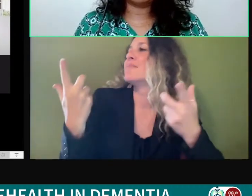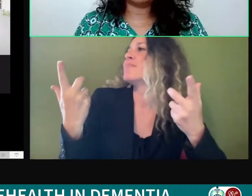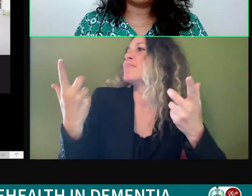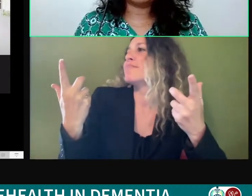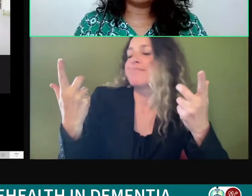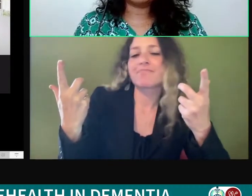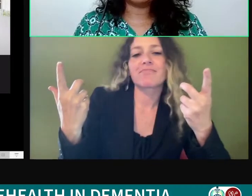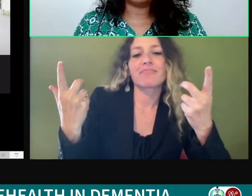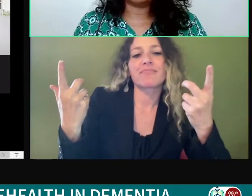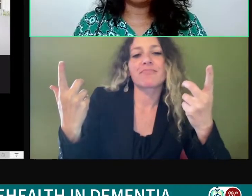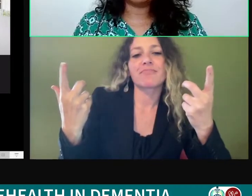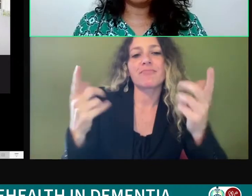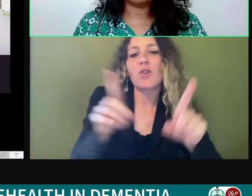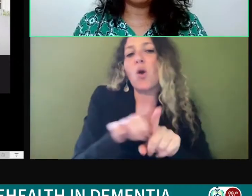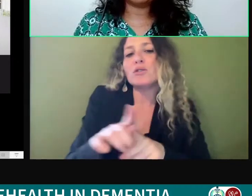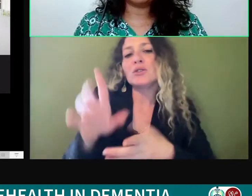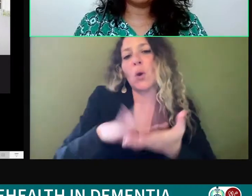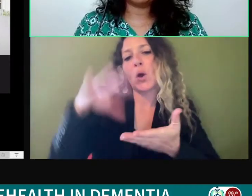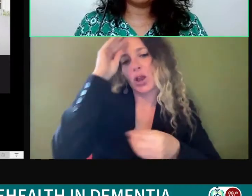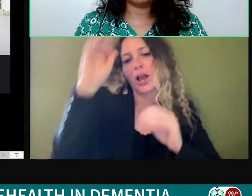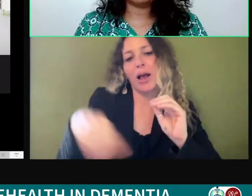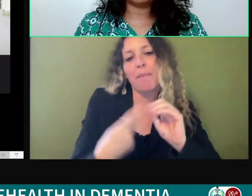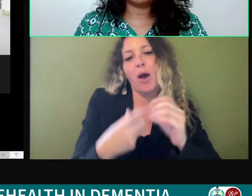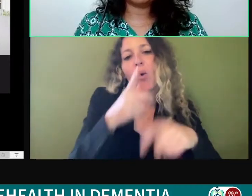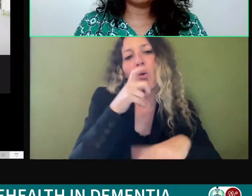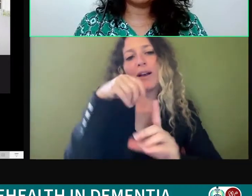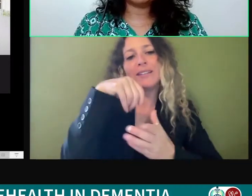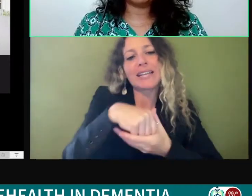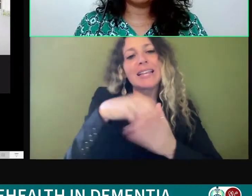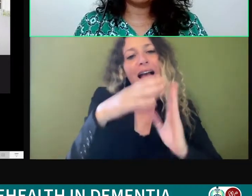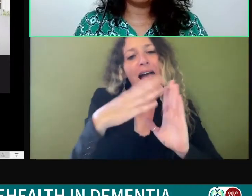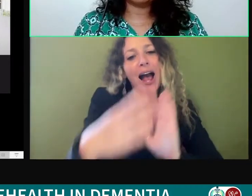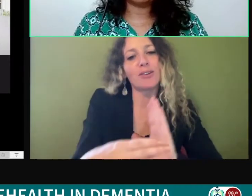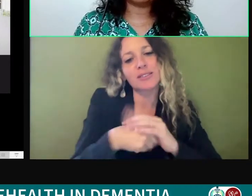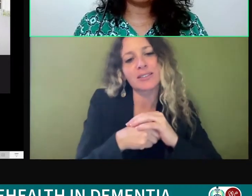also learned about who's in the household. For example, I've had patients where I did